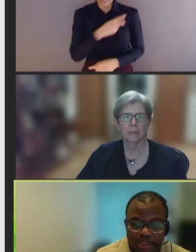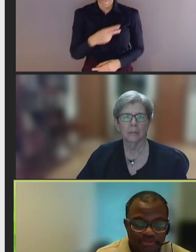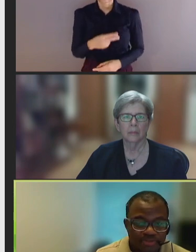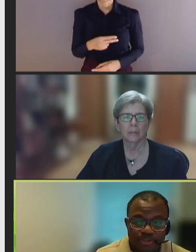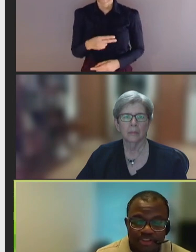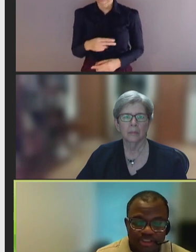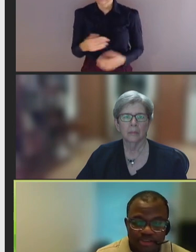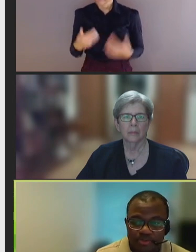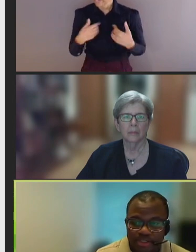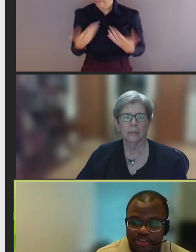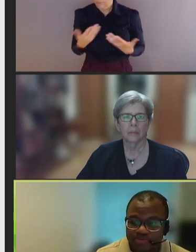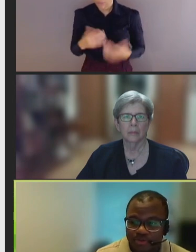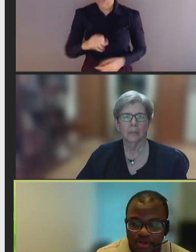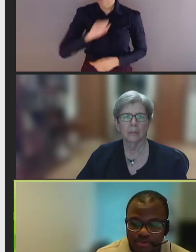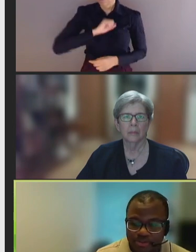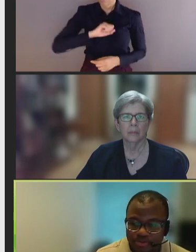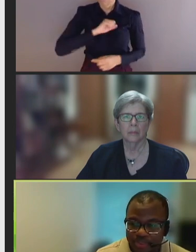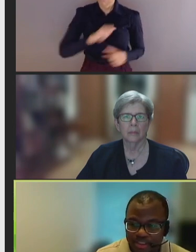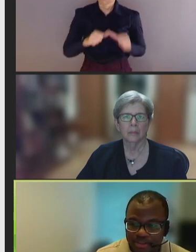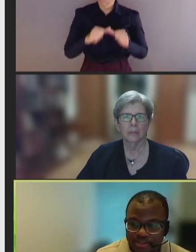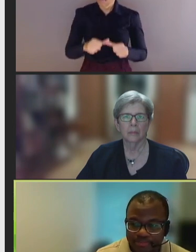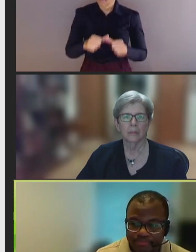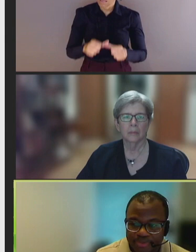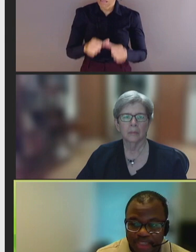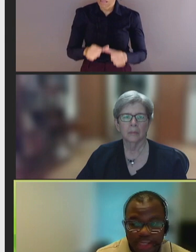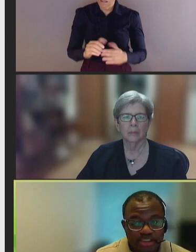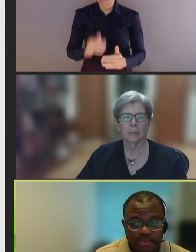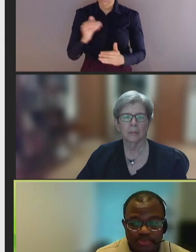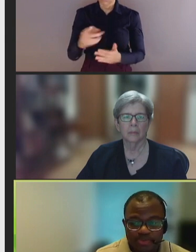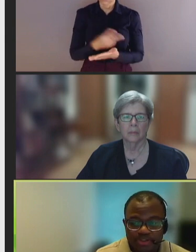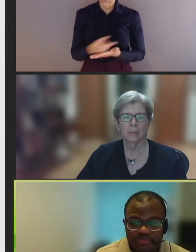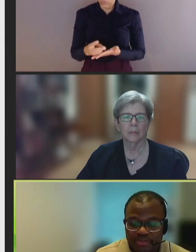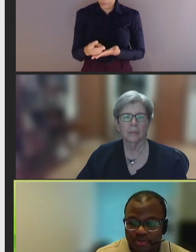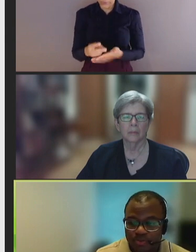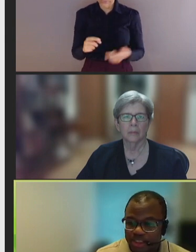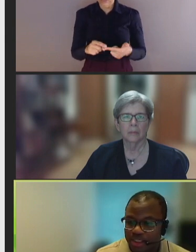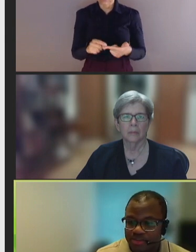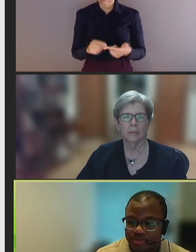often for extended durations, for longer than two weeks. Some experience fever and weight loss over